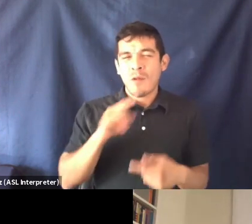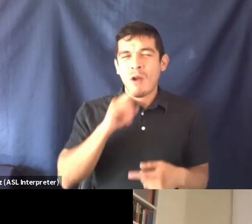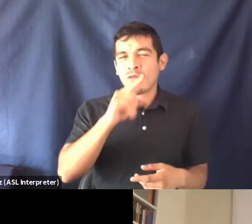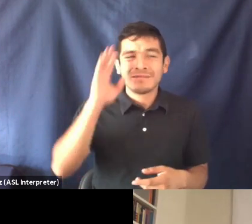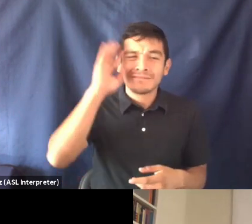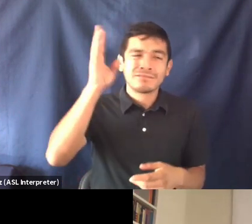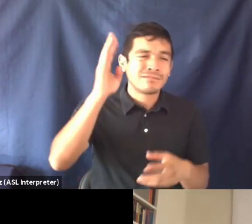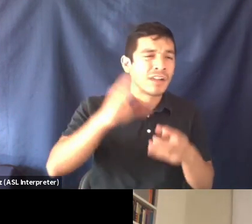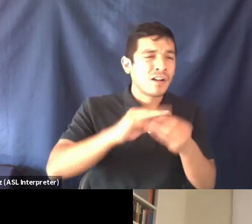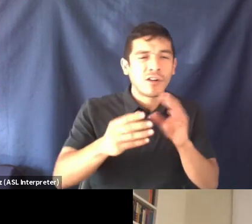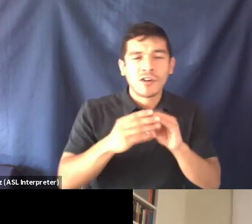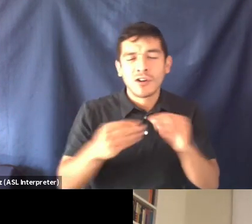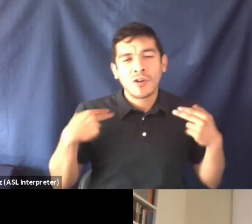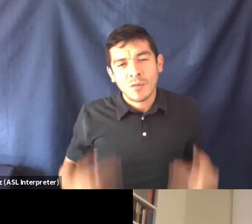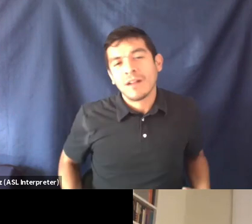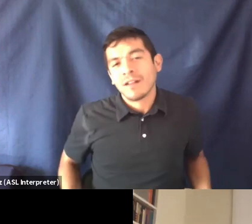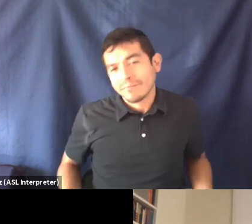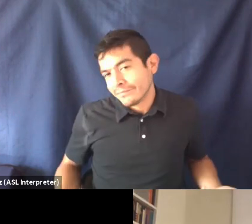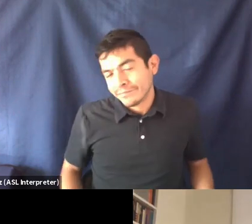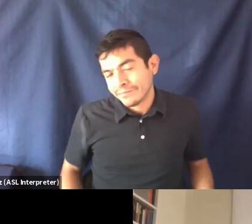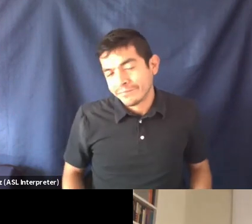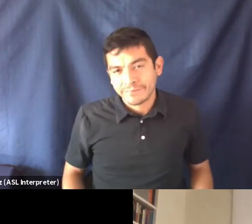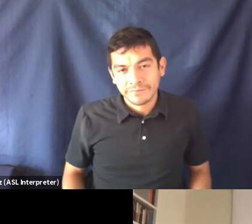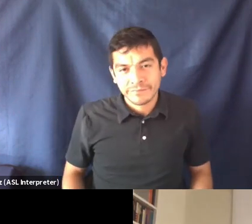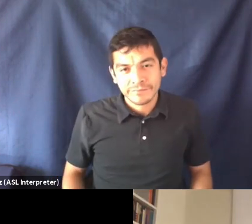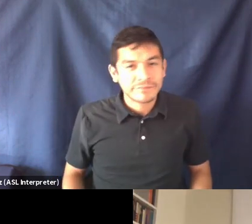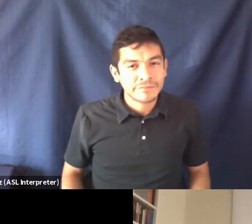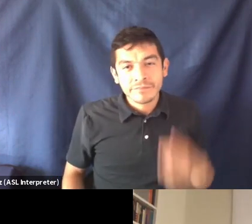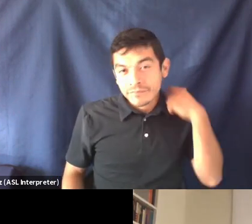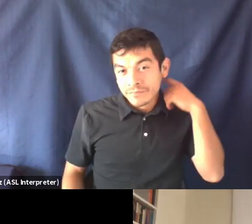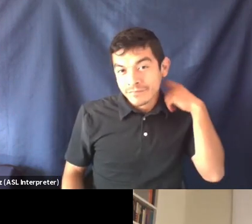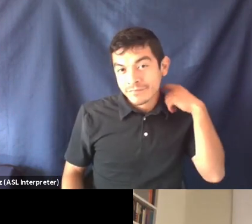Yeah, and I guess in terms of textlessness,